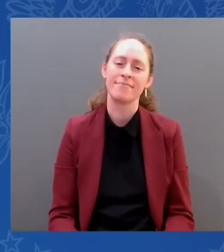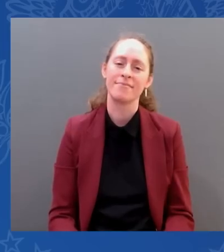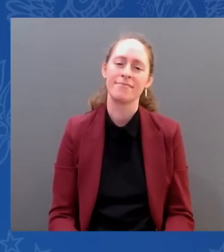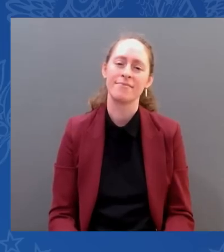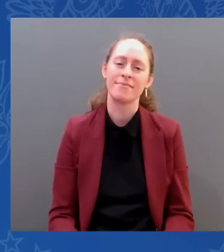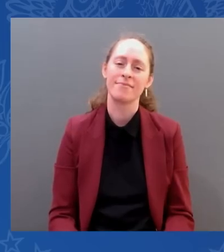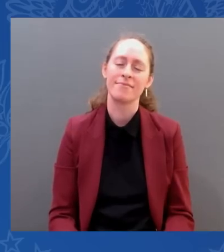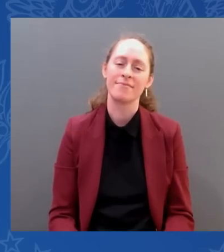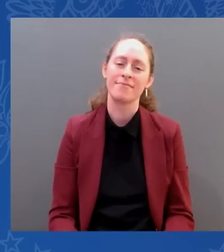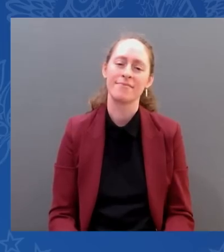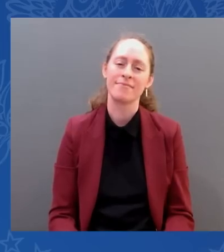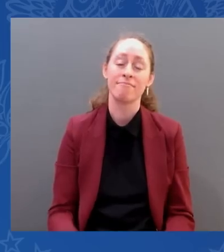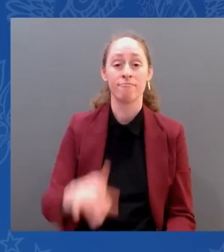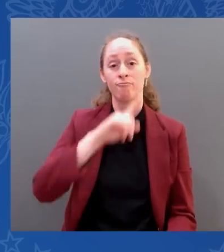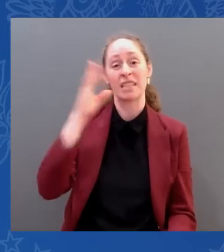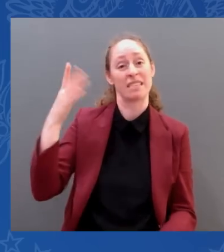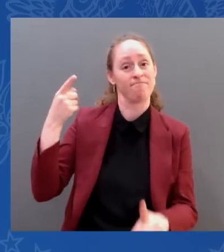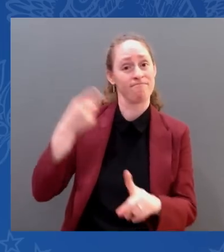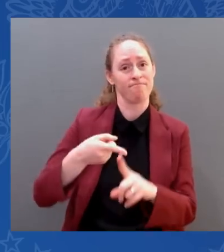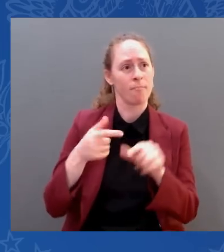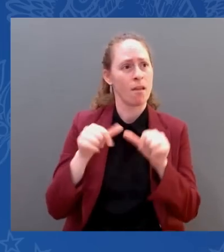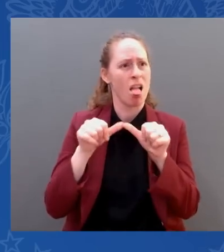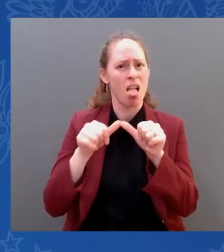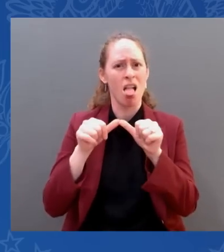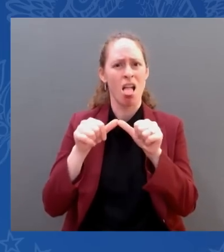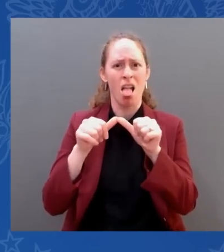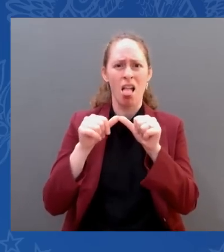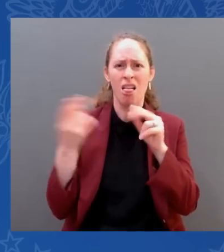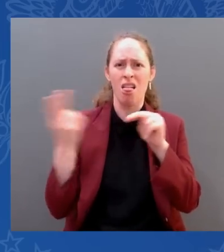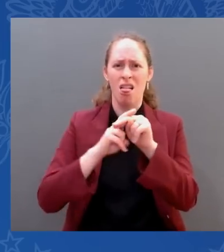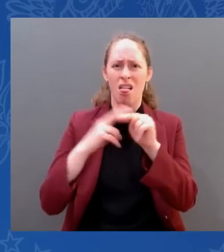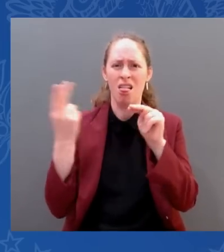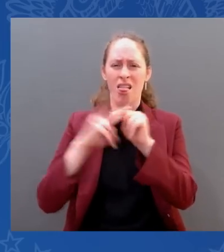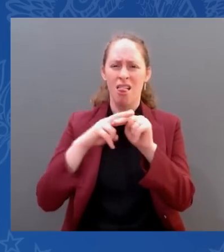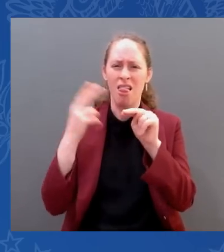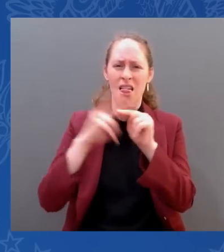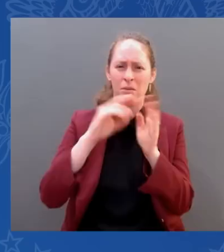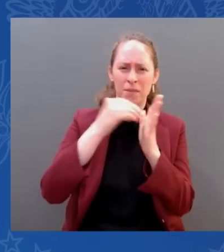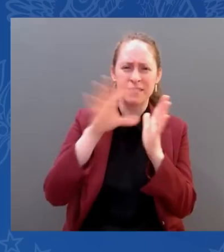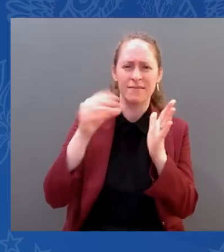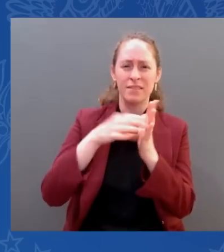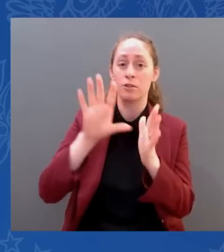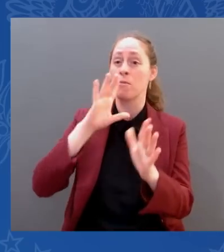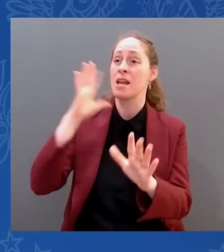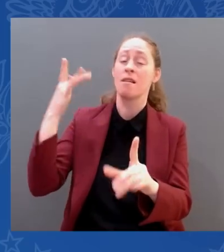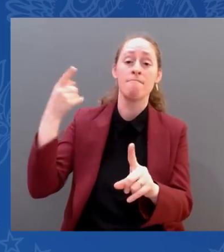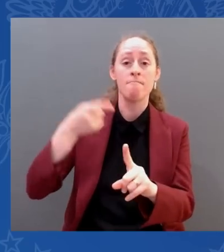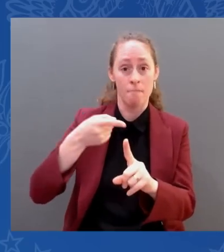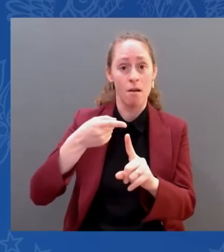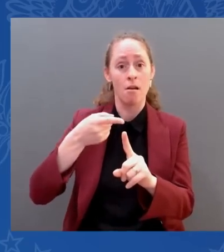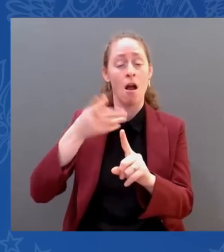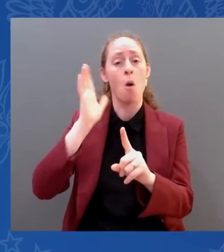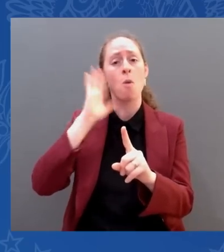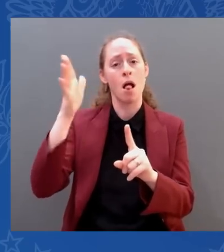Not enough, but it moderated; it's come down. And we need it to come down much more quickly. My administration is going to continue to do everything